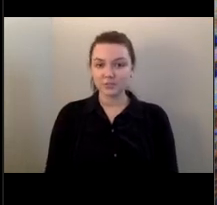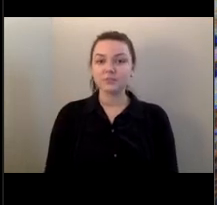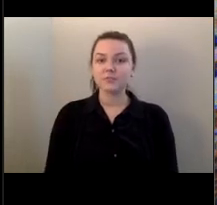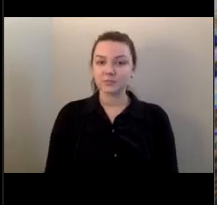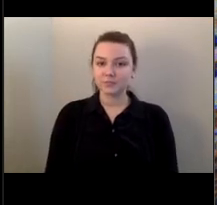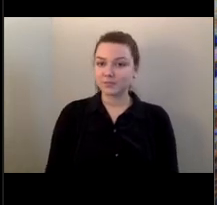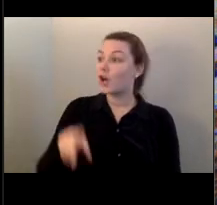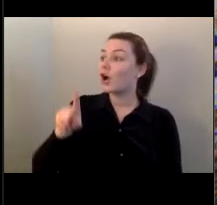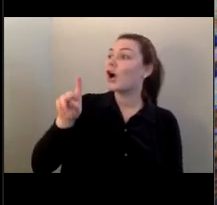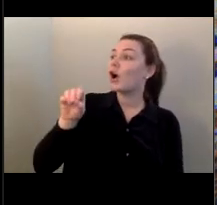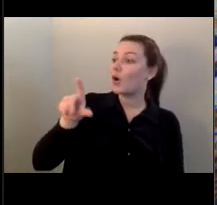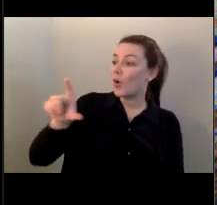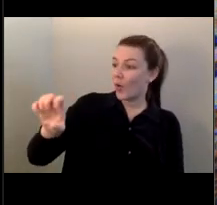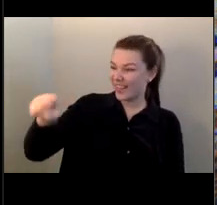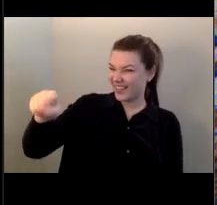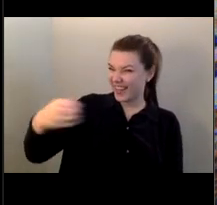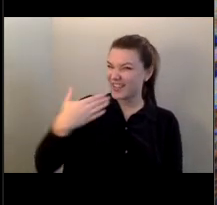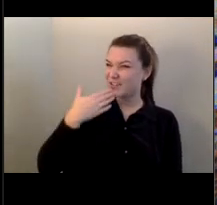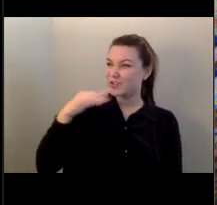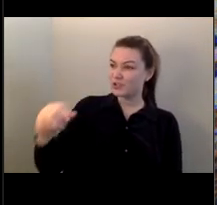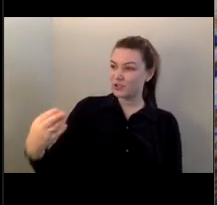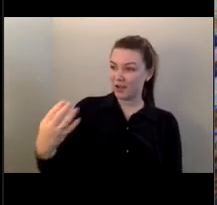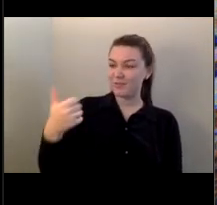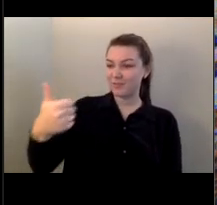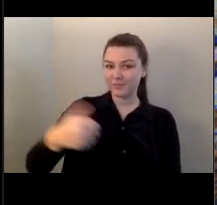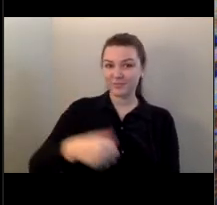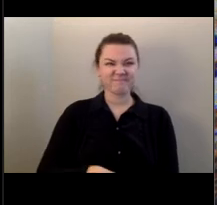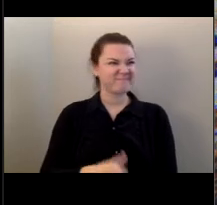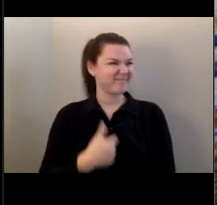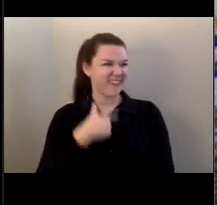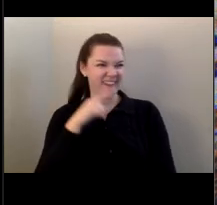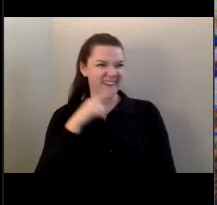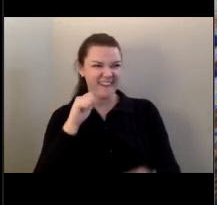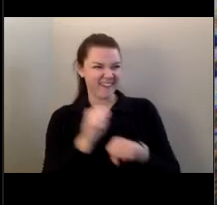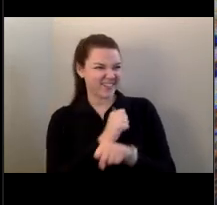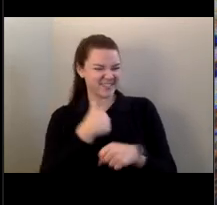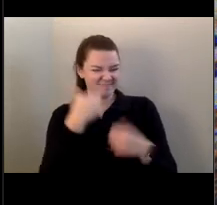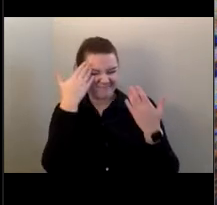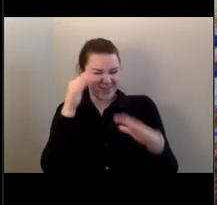Kole, yes, good job. Kole. [Kathy] I actually don't know my fish.